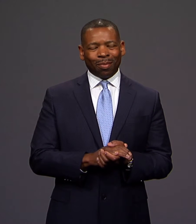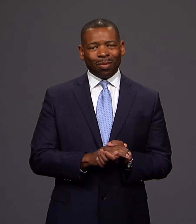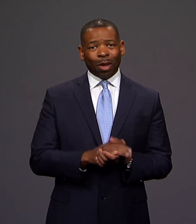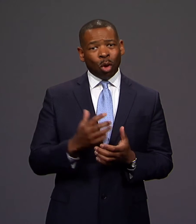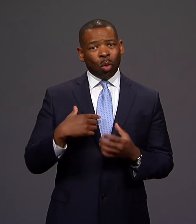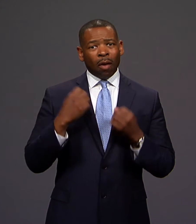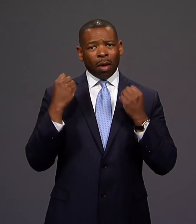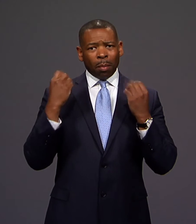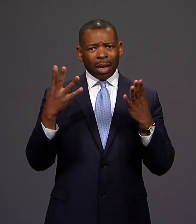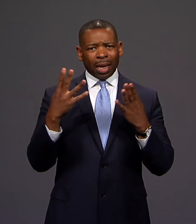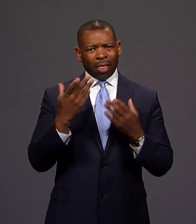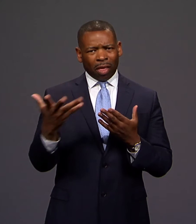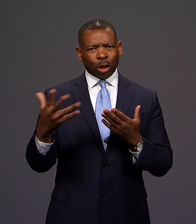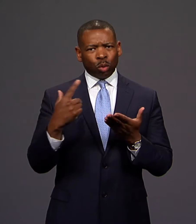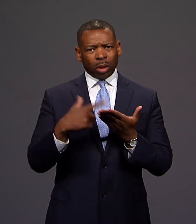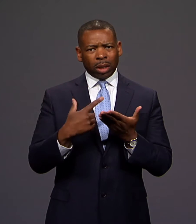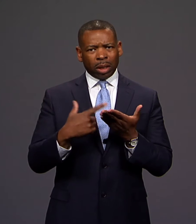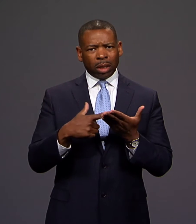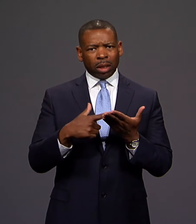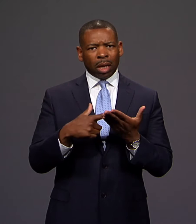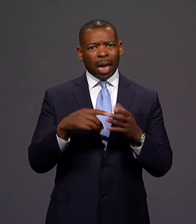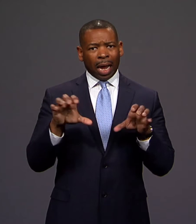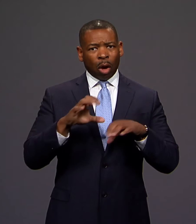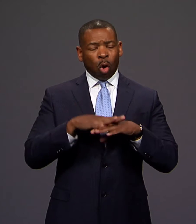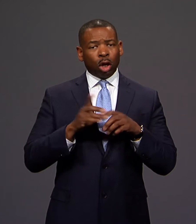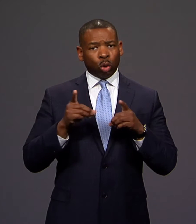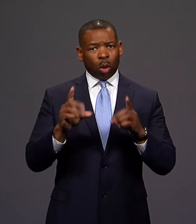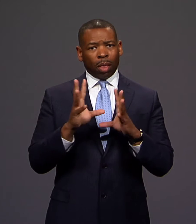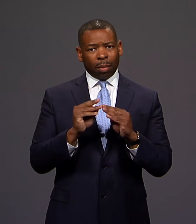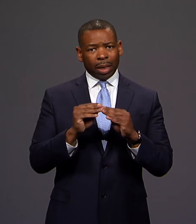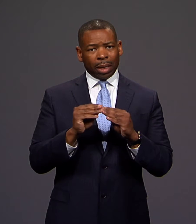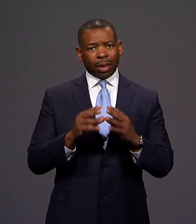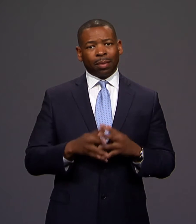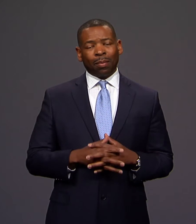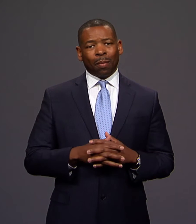We had many items to consider and act upon during our meeting.